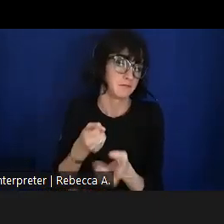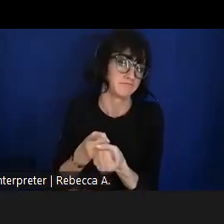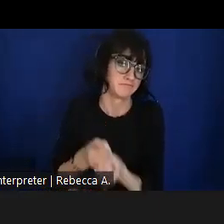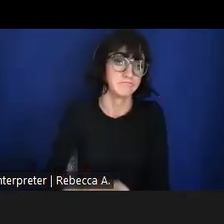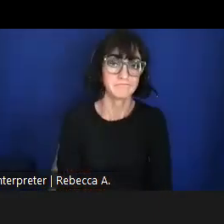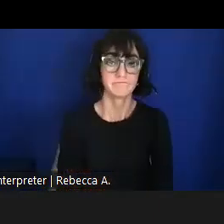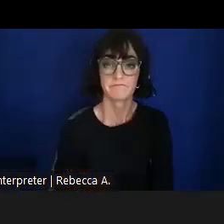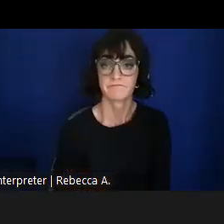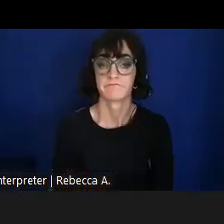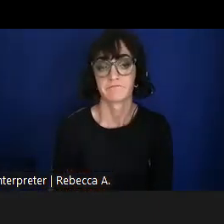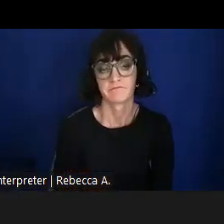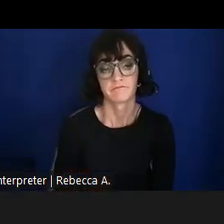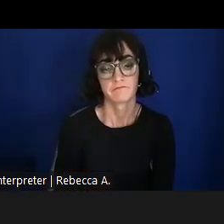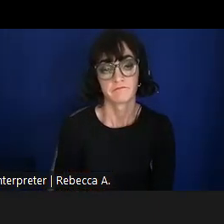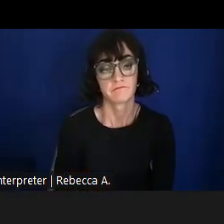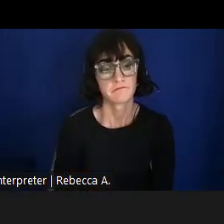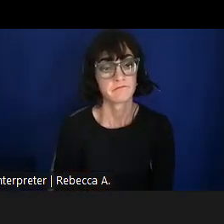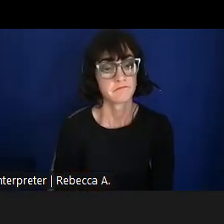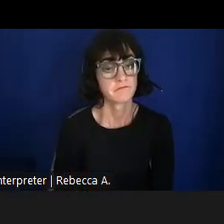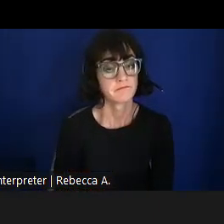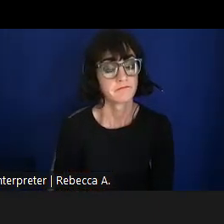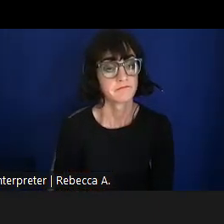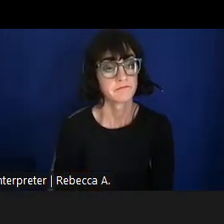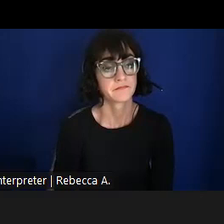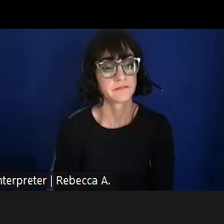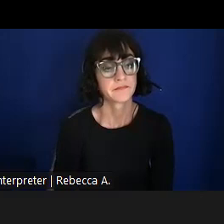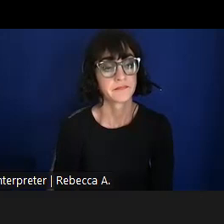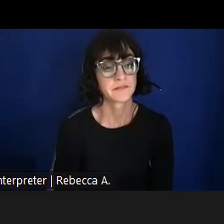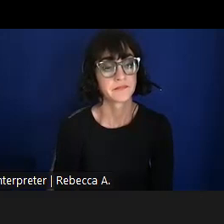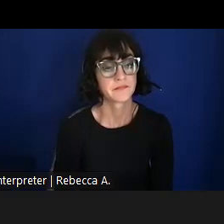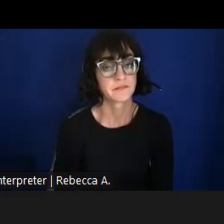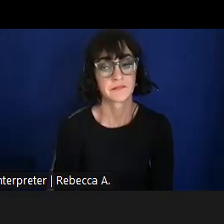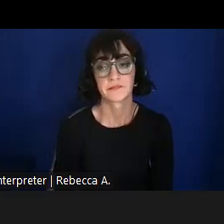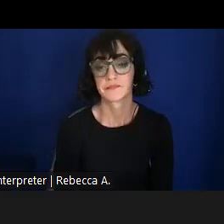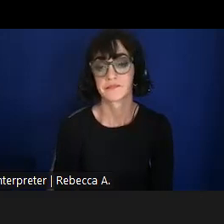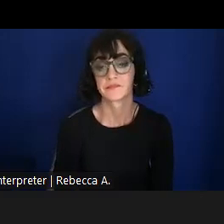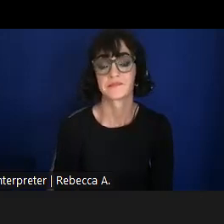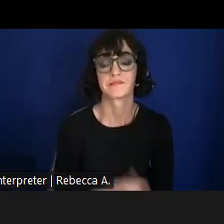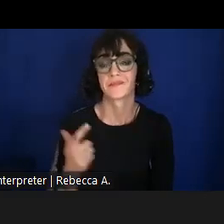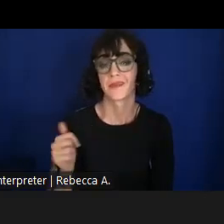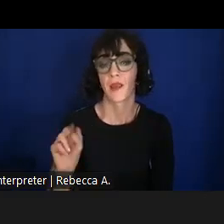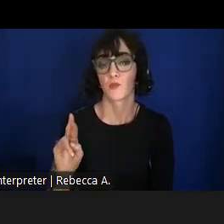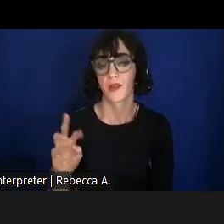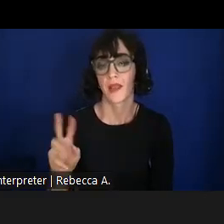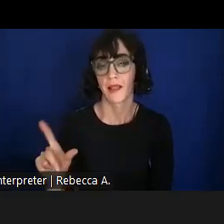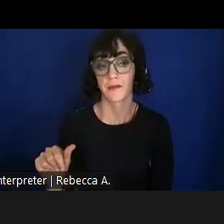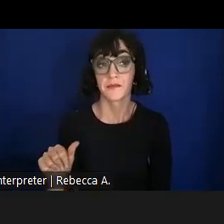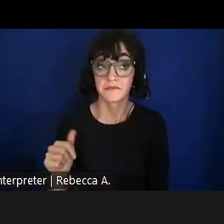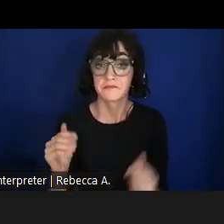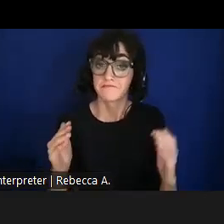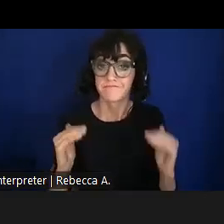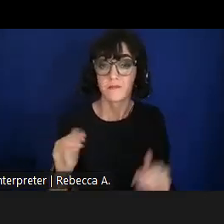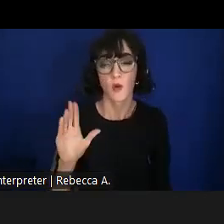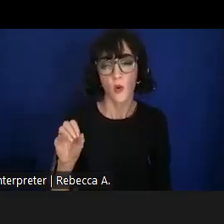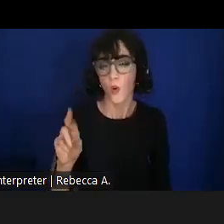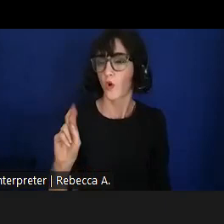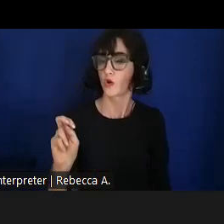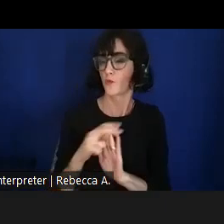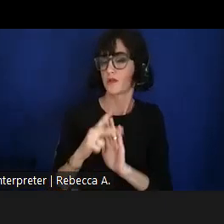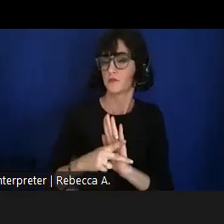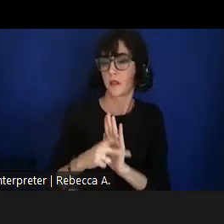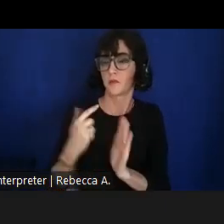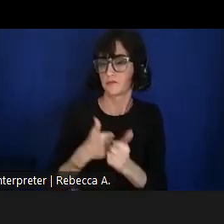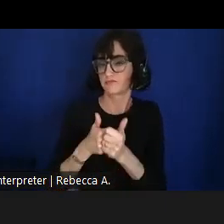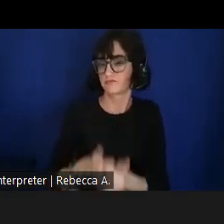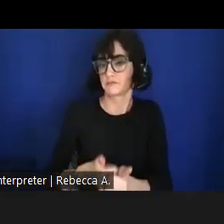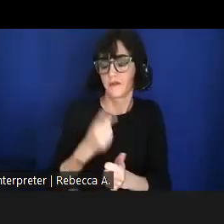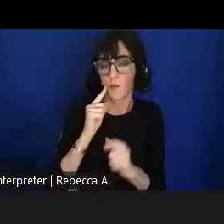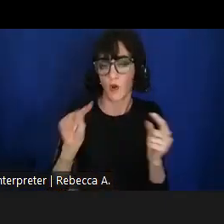(Gabriella) so these are the core harm reduction and as I go through them I'd love folks to